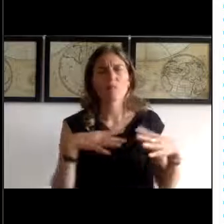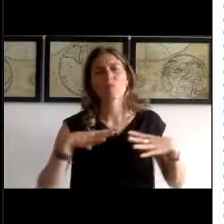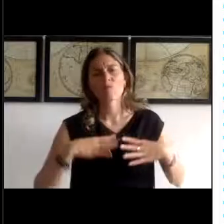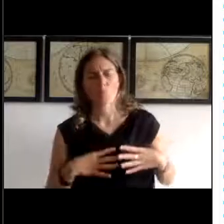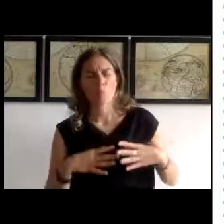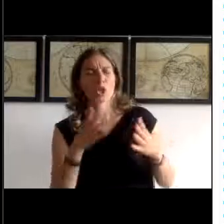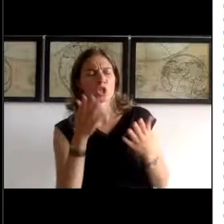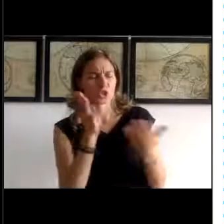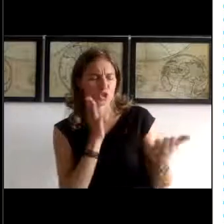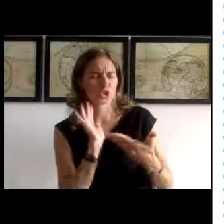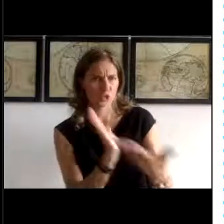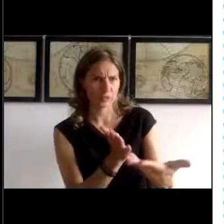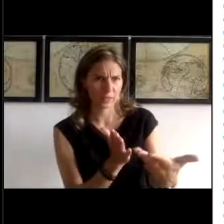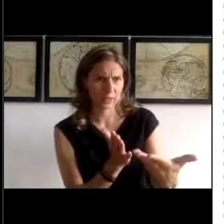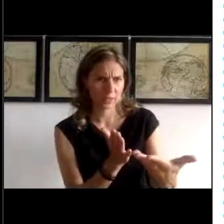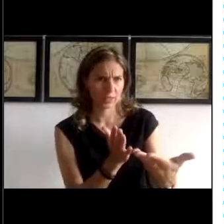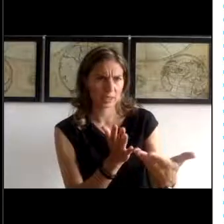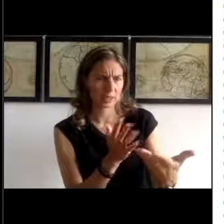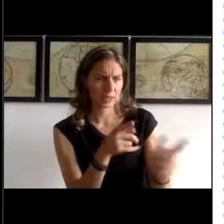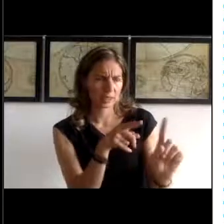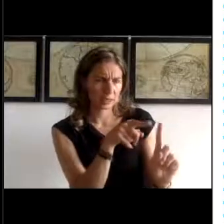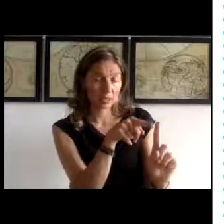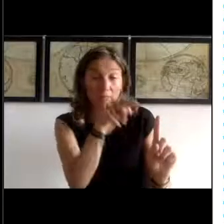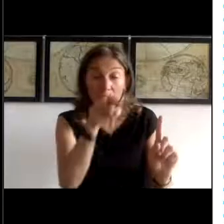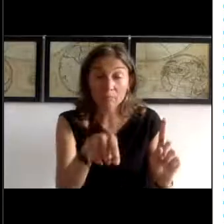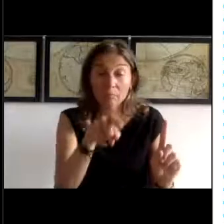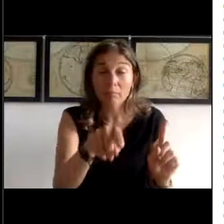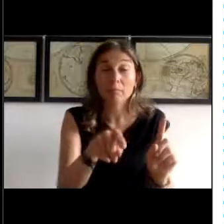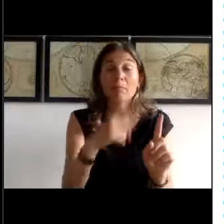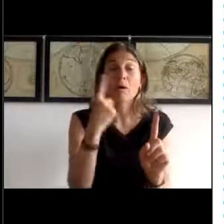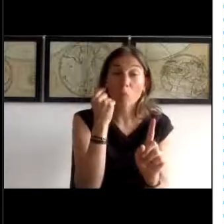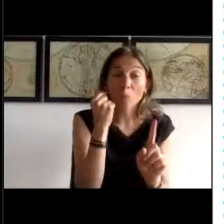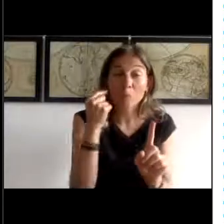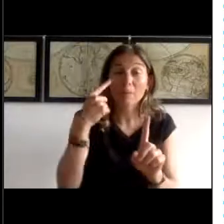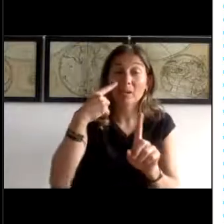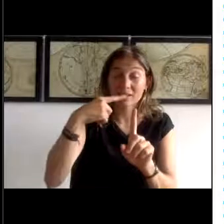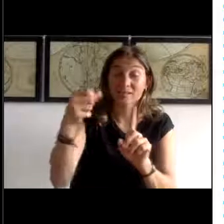to support all kinds of needs related to fewer opportunities